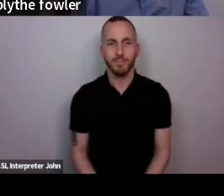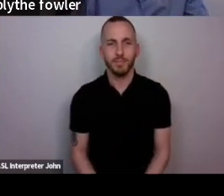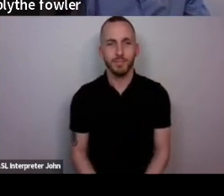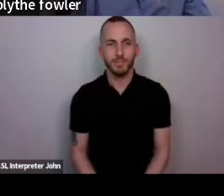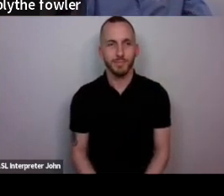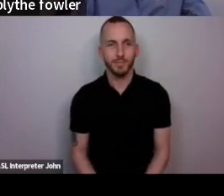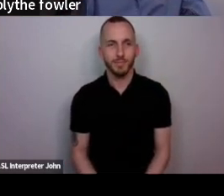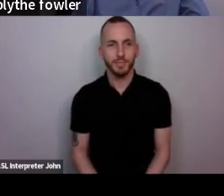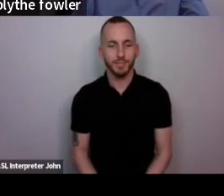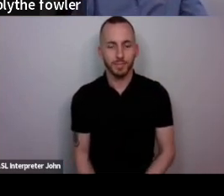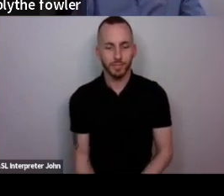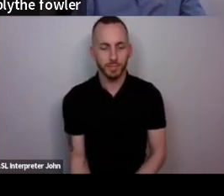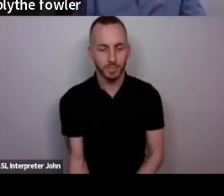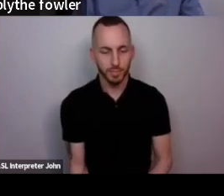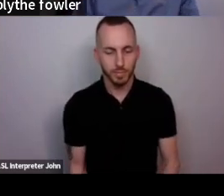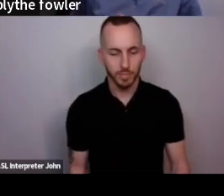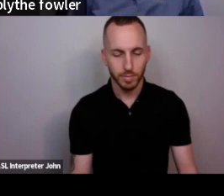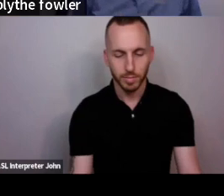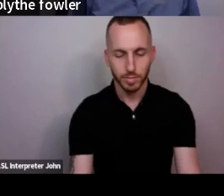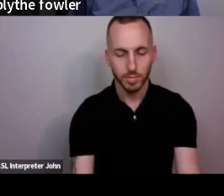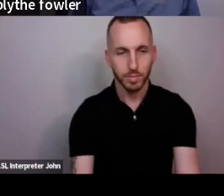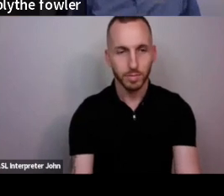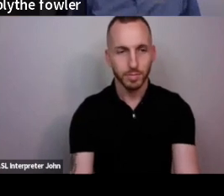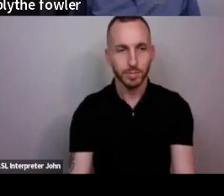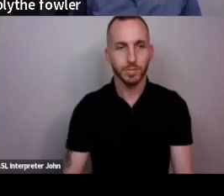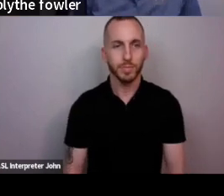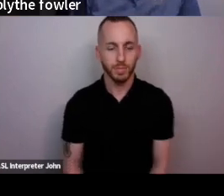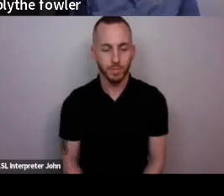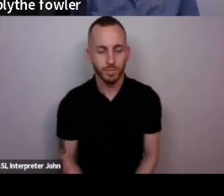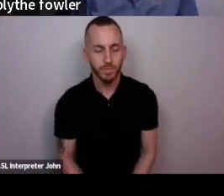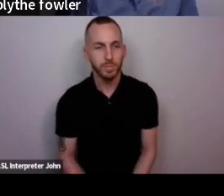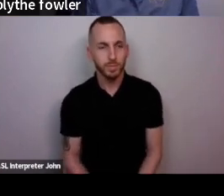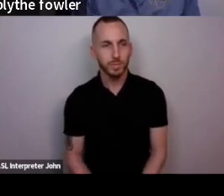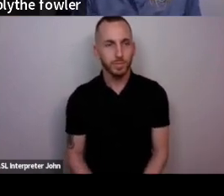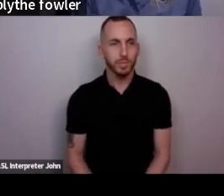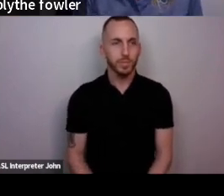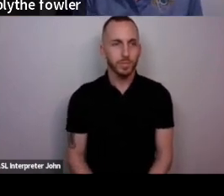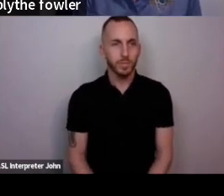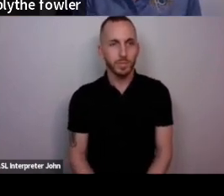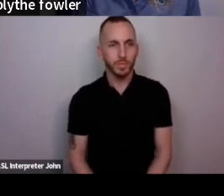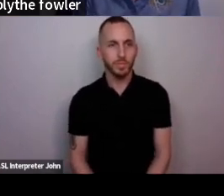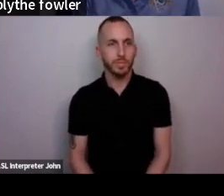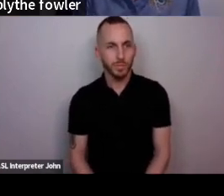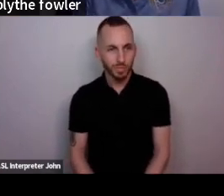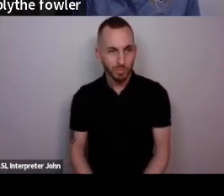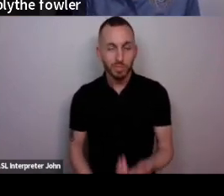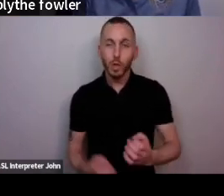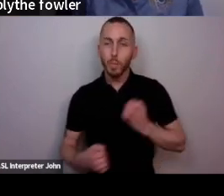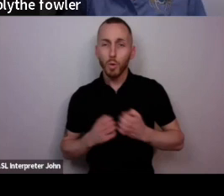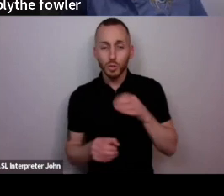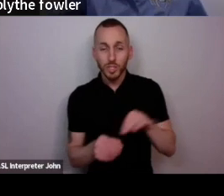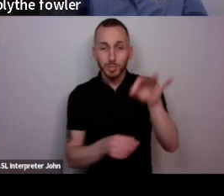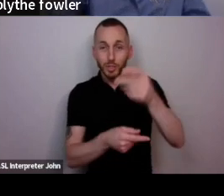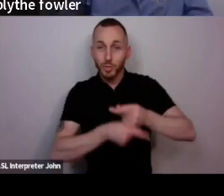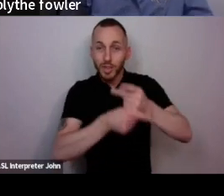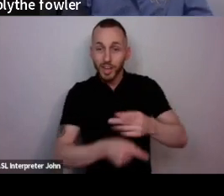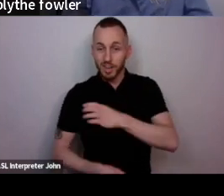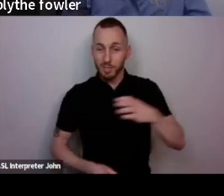Next, the role of an Emotional and Spiritual Care Committee. The first role is to look at the